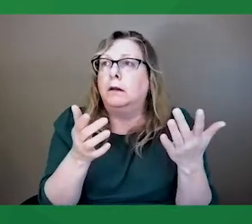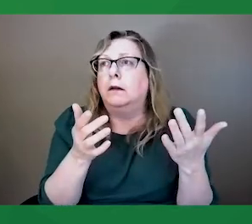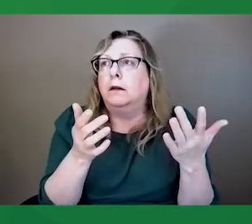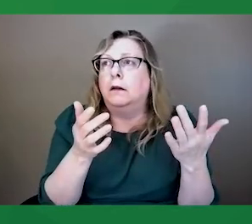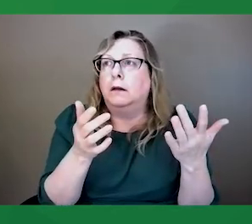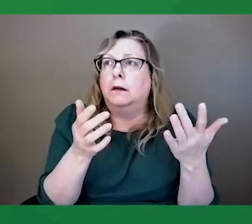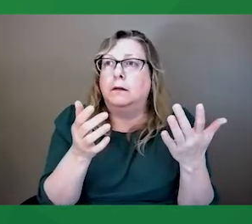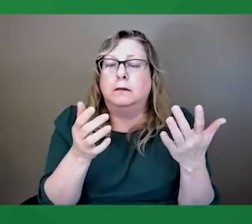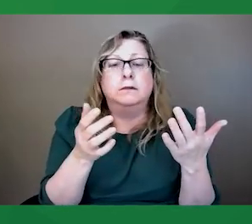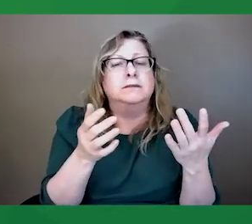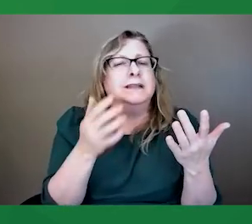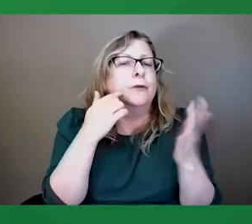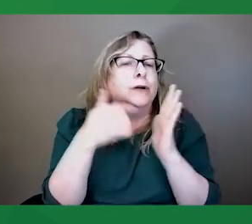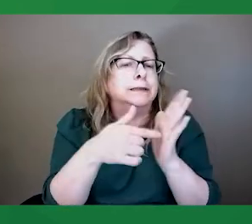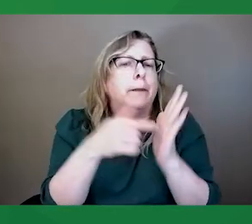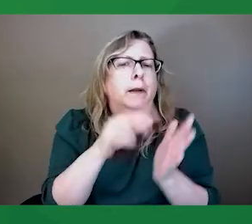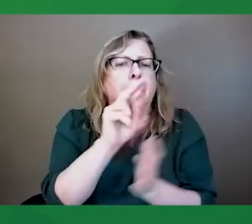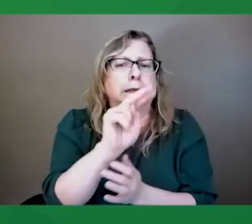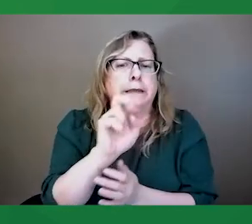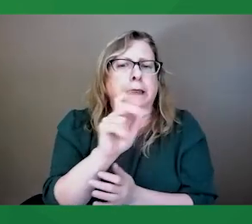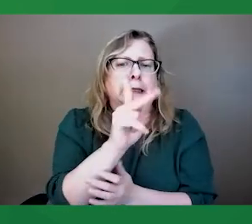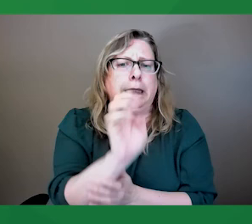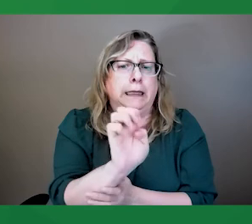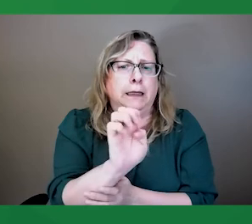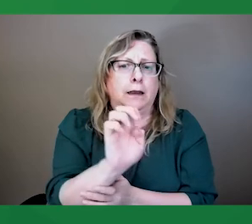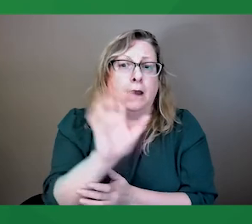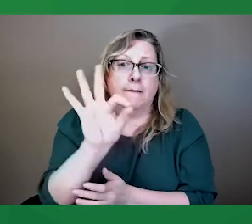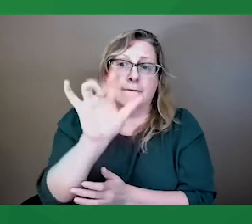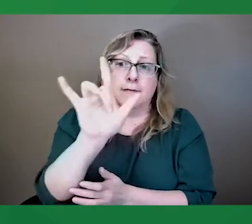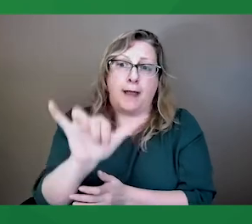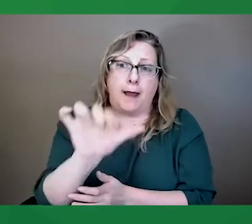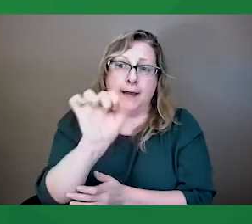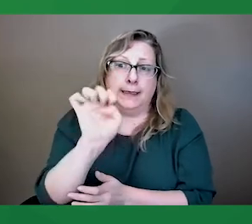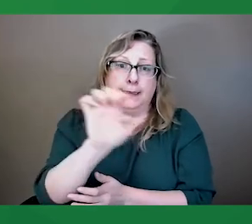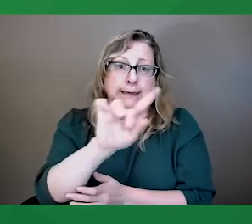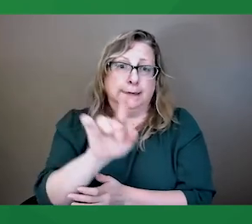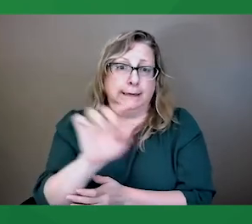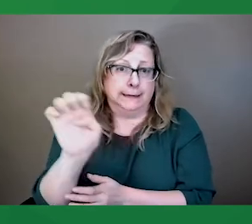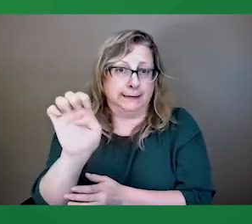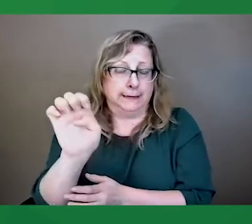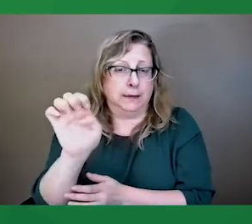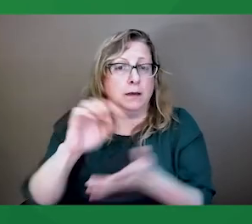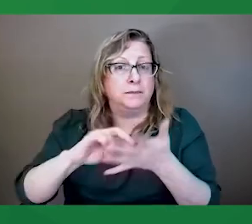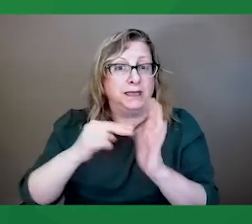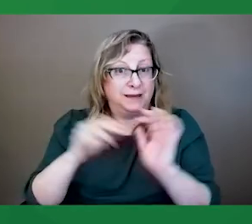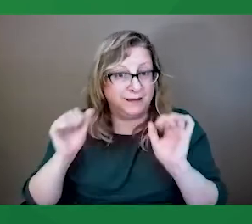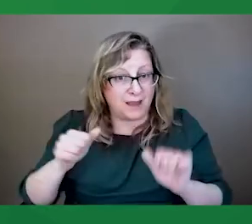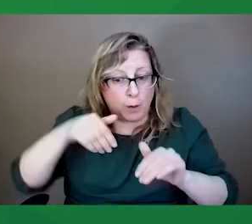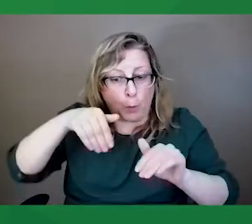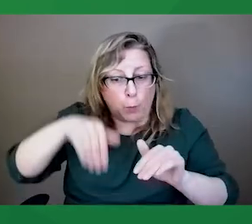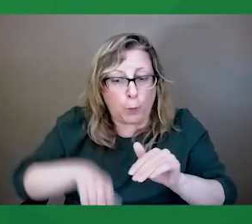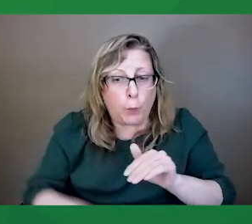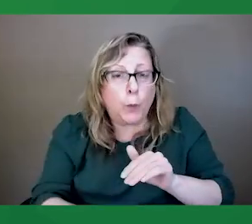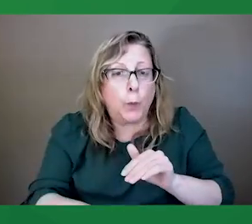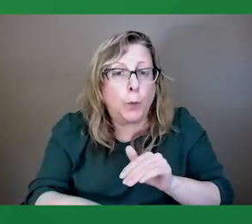which was supposed to be a game changer for people with mobility impairments, to be able to put on a shoe without having to bend